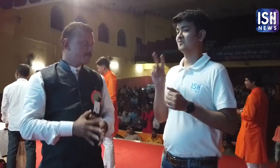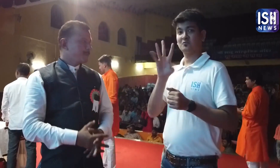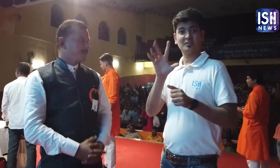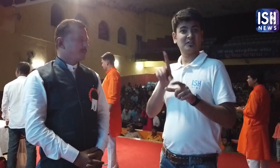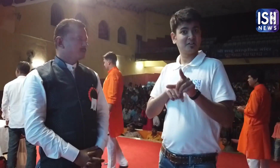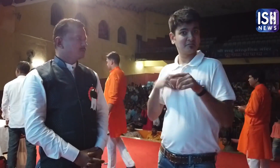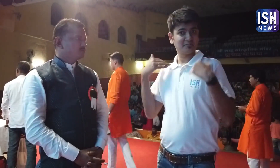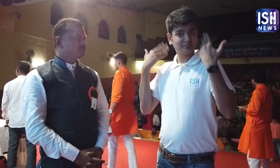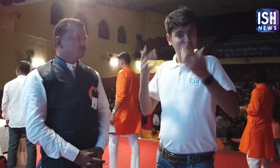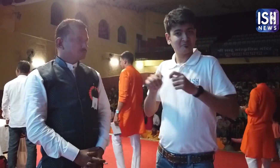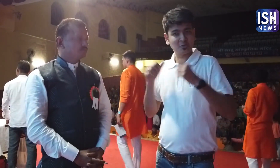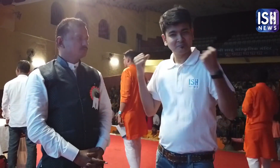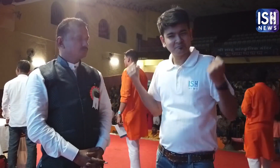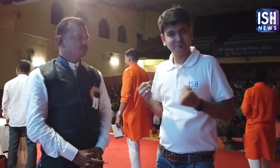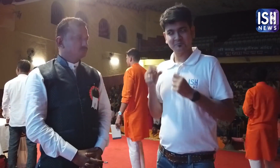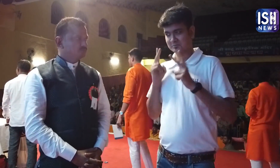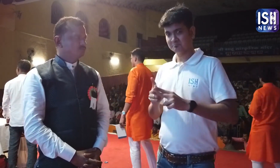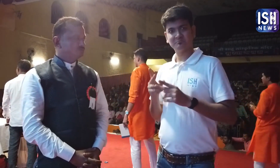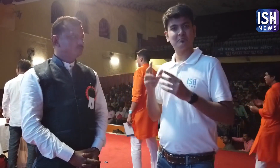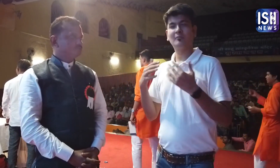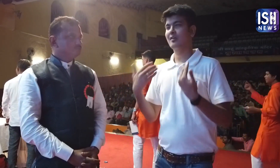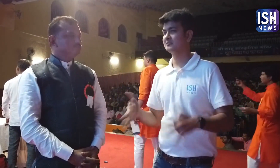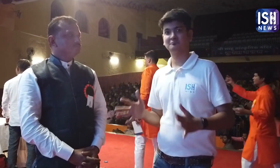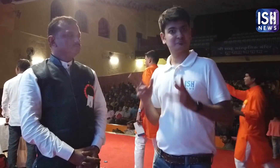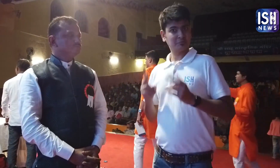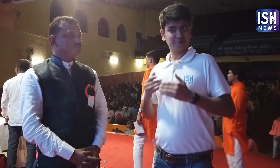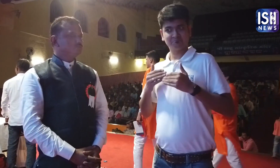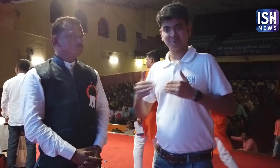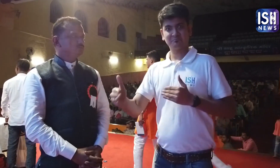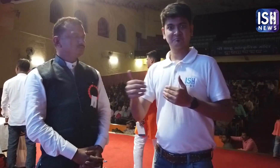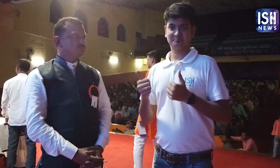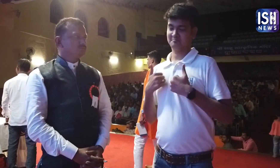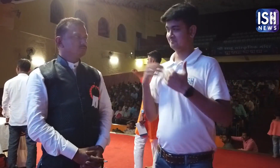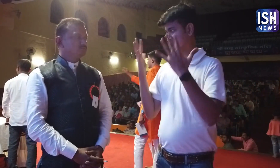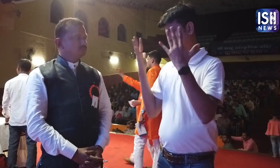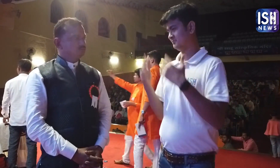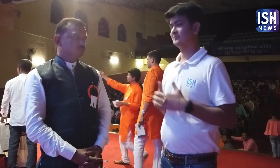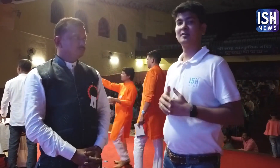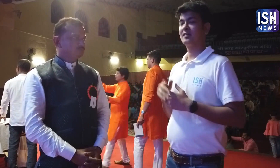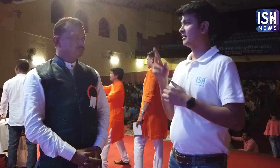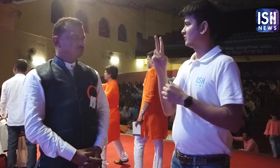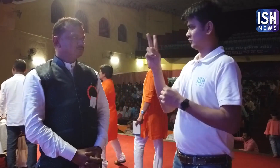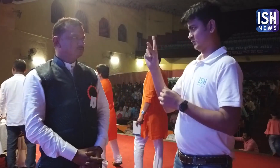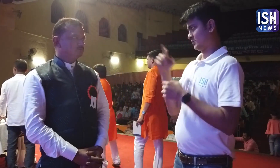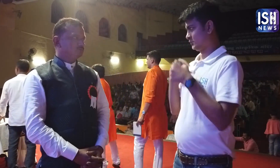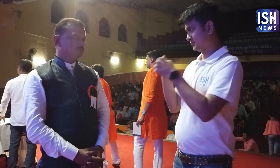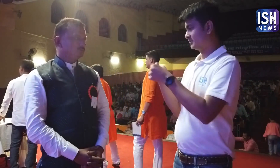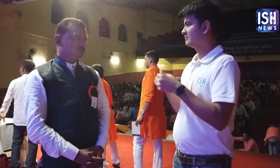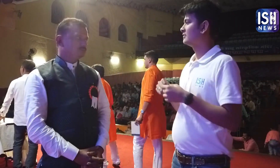For the last 25 years they have worked hard and have not given up. Cheers to you! I have two questions.